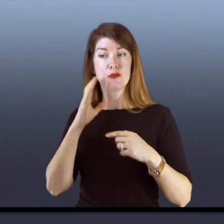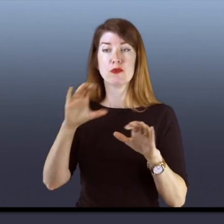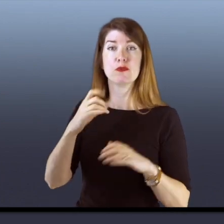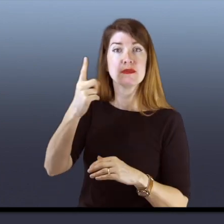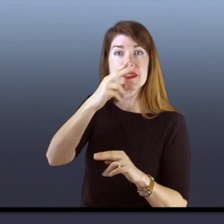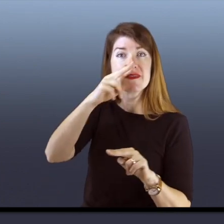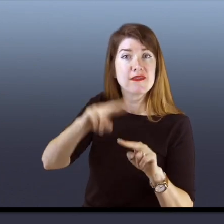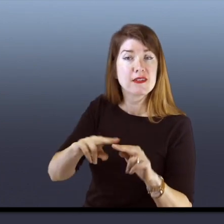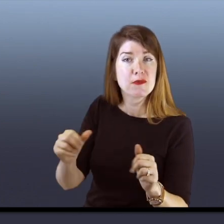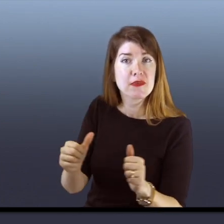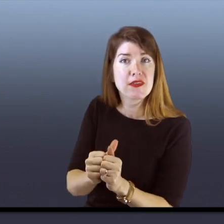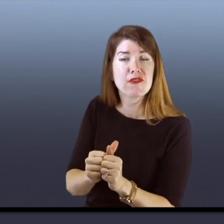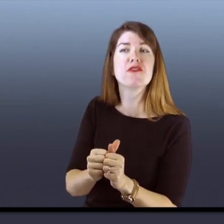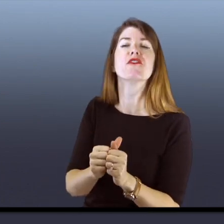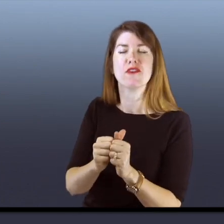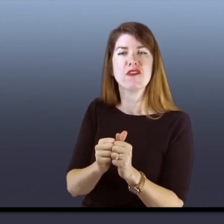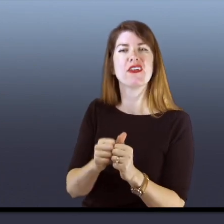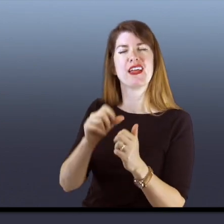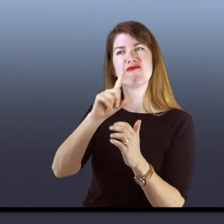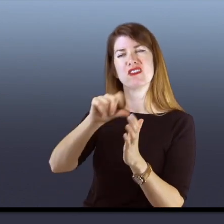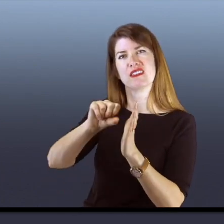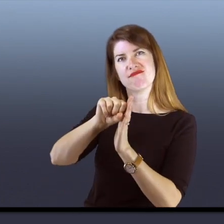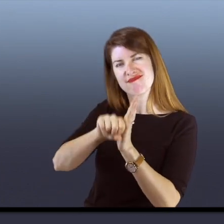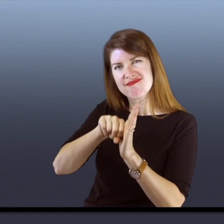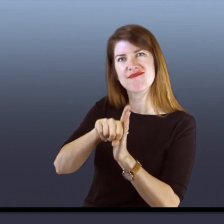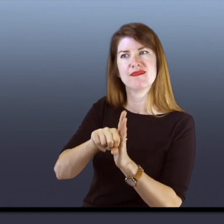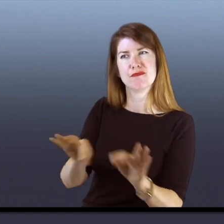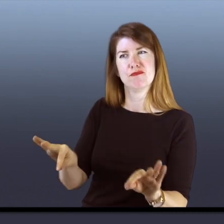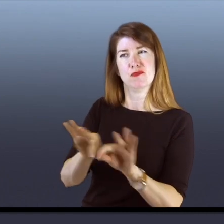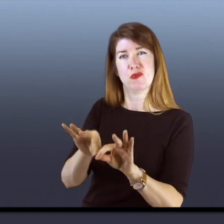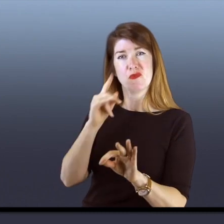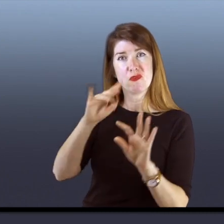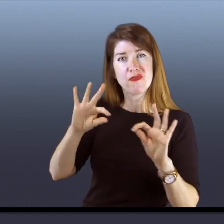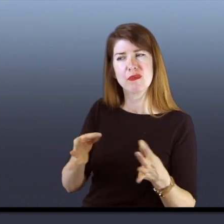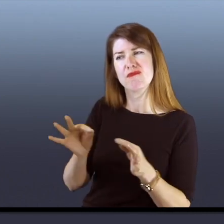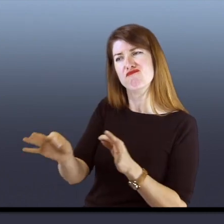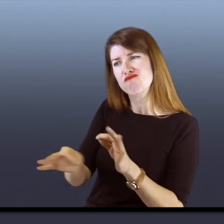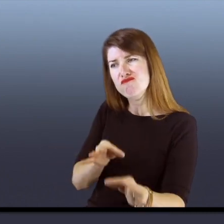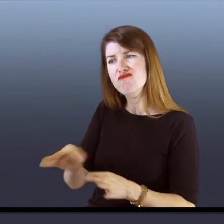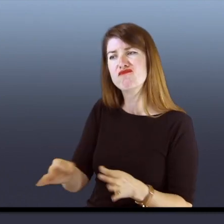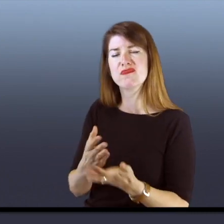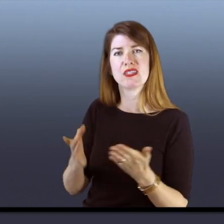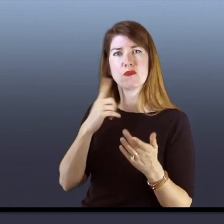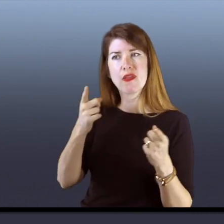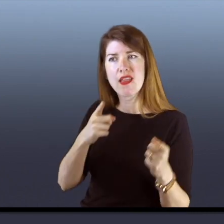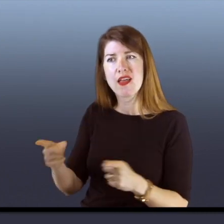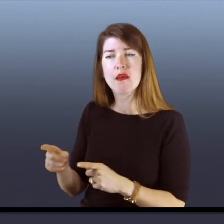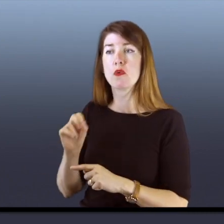Will they do something fun together? To stress the importance to the family of explaining when things are going to happen